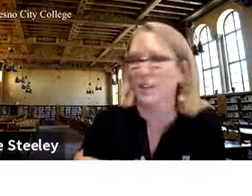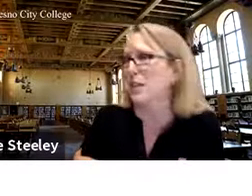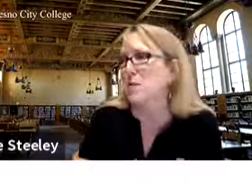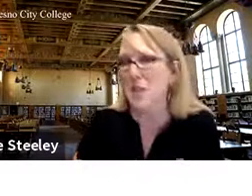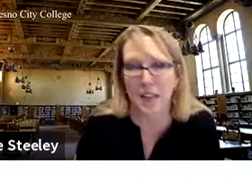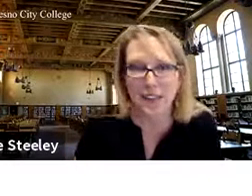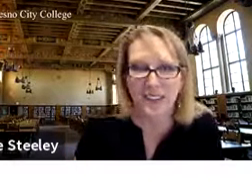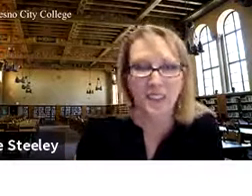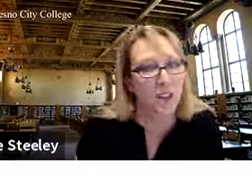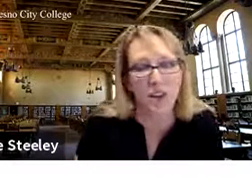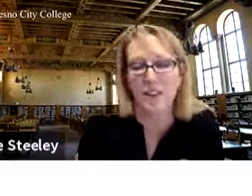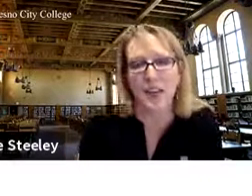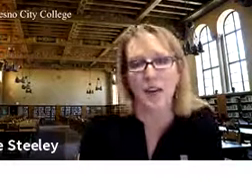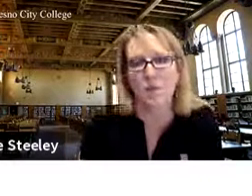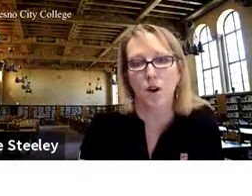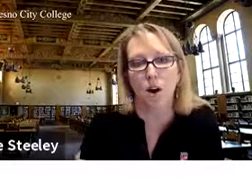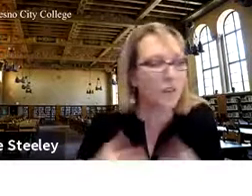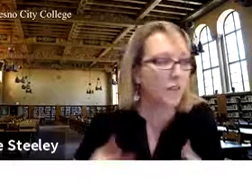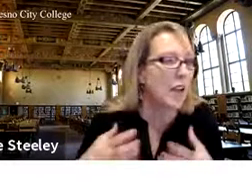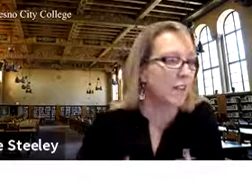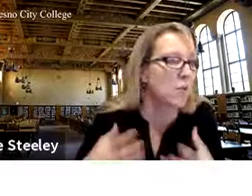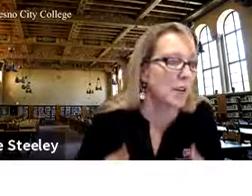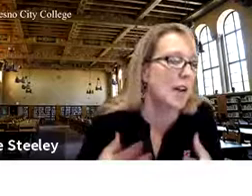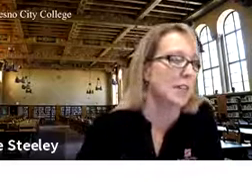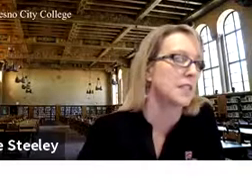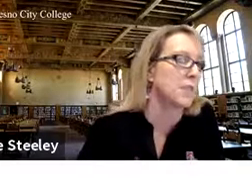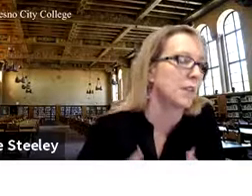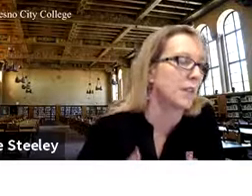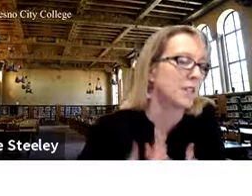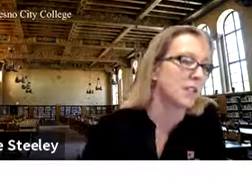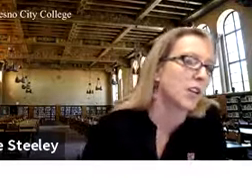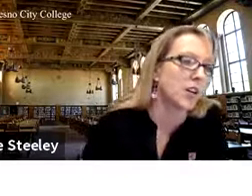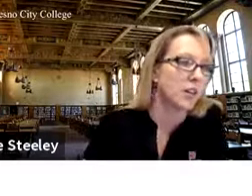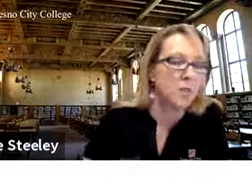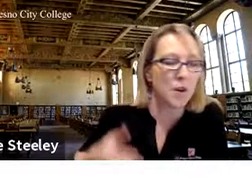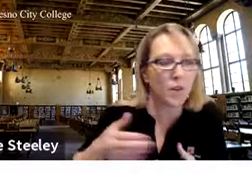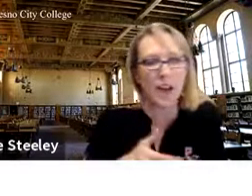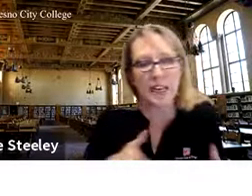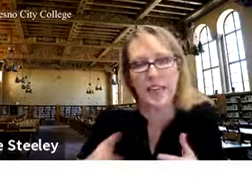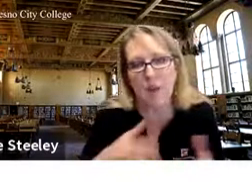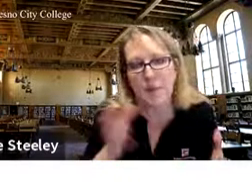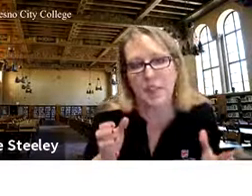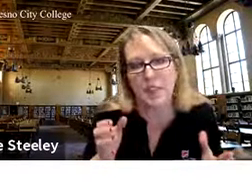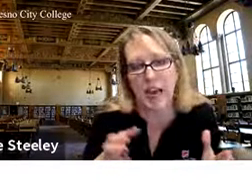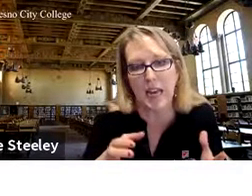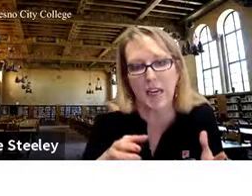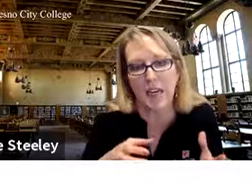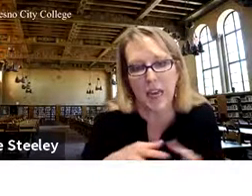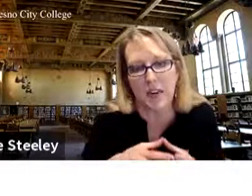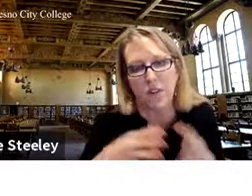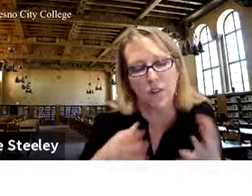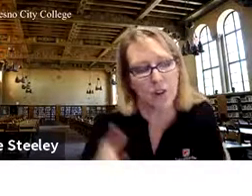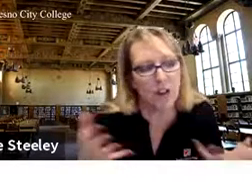It's not me, me. You know, it's all of everyone has the ability to learn, but we've got to tap into that. And if you don't have a